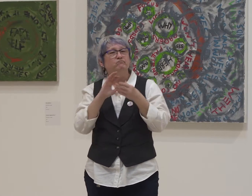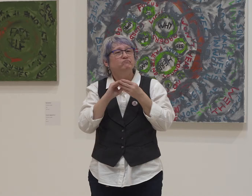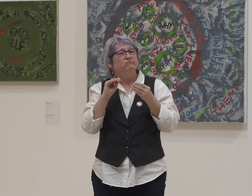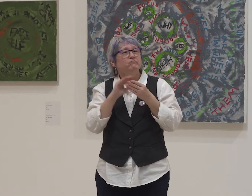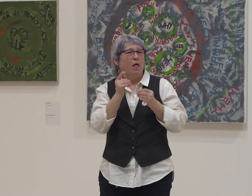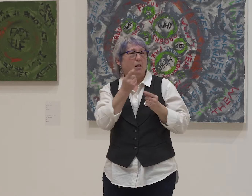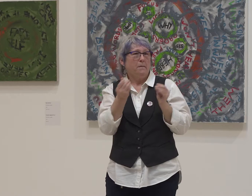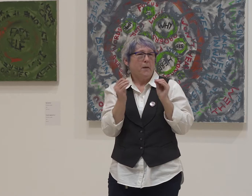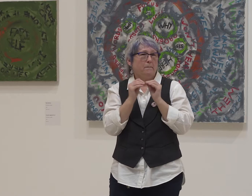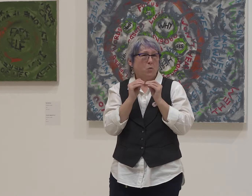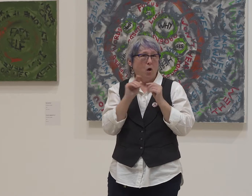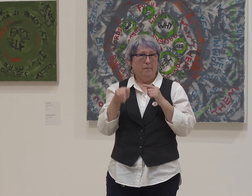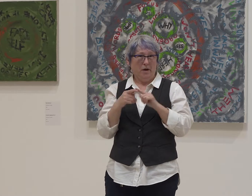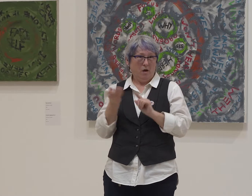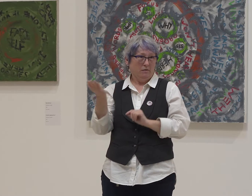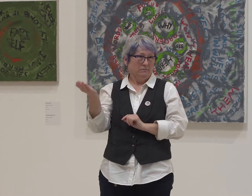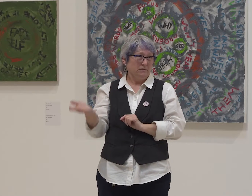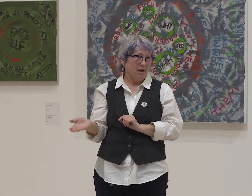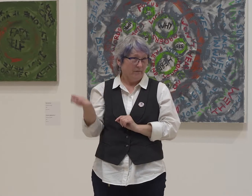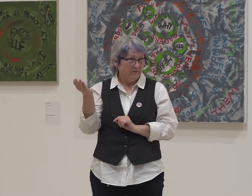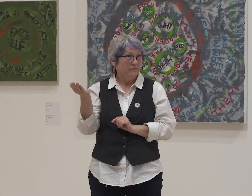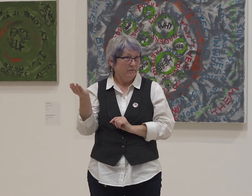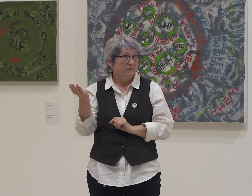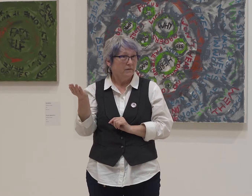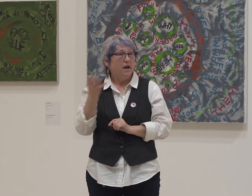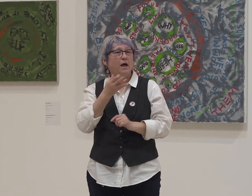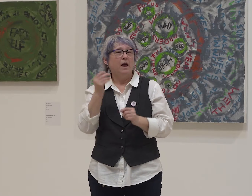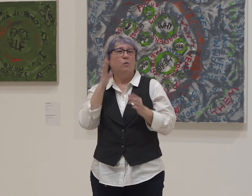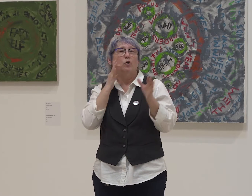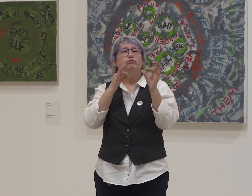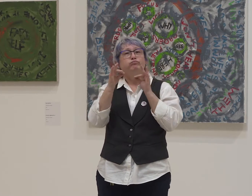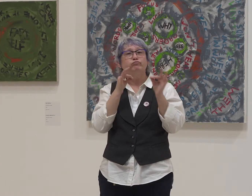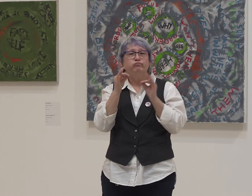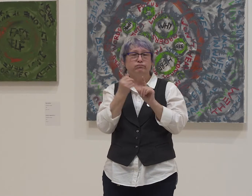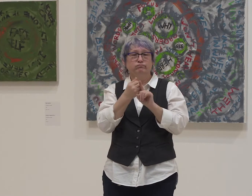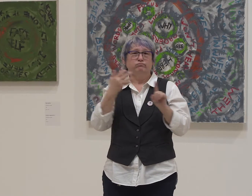Thomas will come up and share a little bit more about himself and his life,